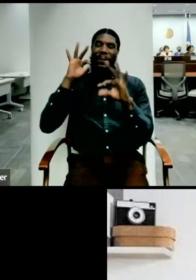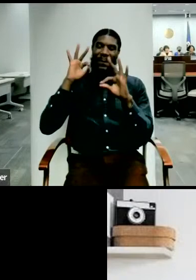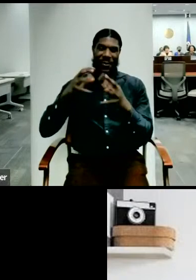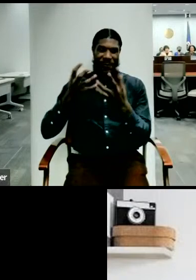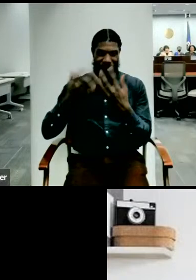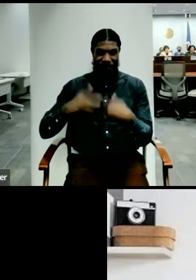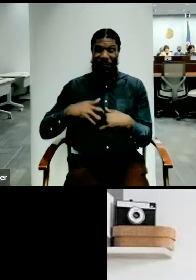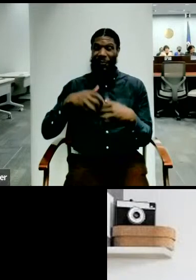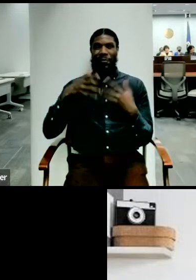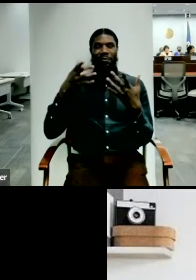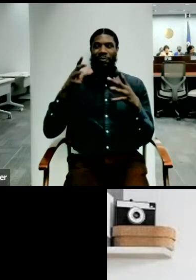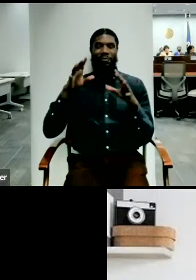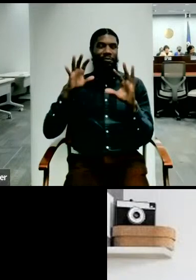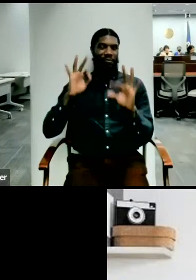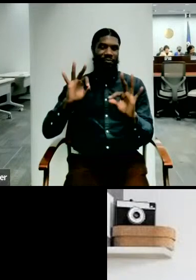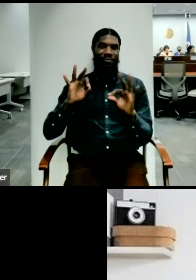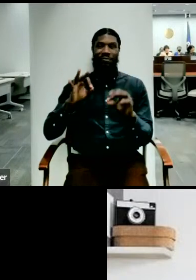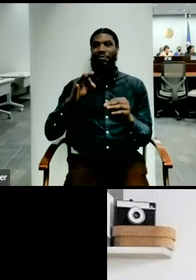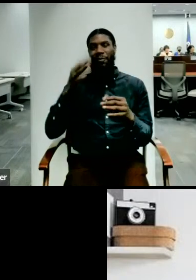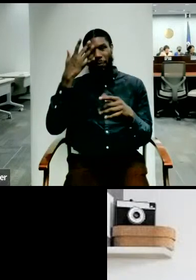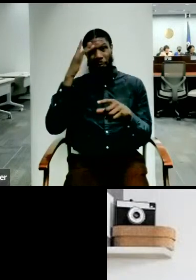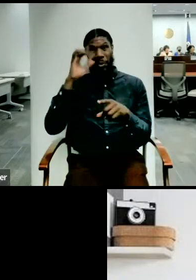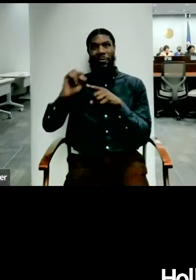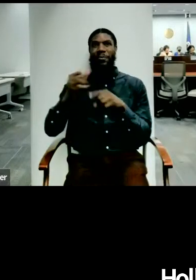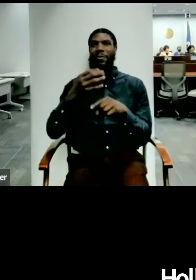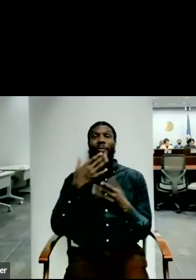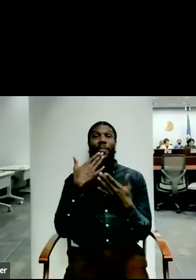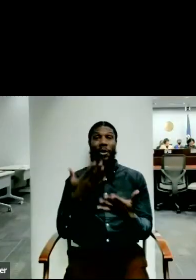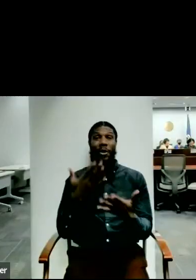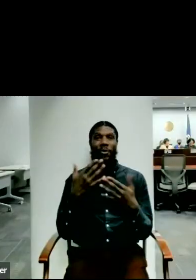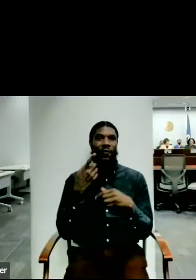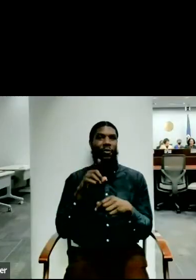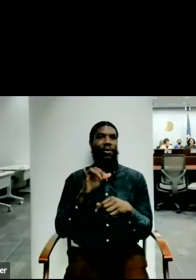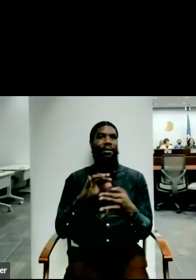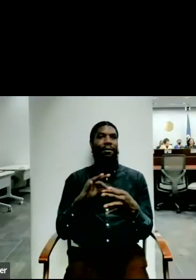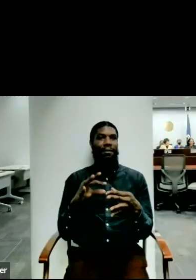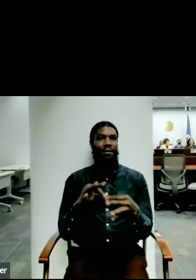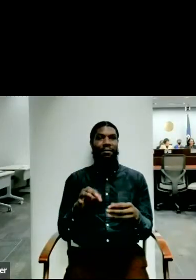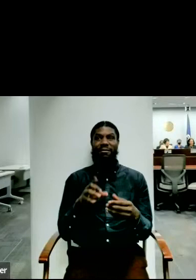um brilliant and I thank you for that. Um, and that is also really the end,